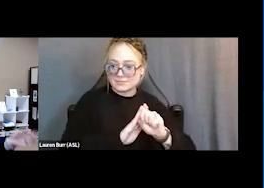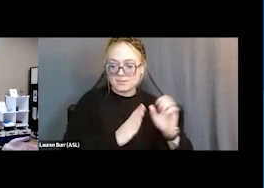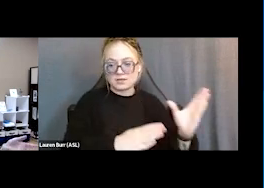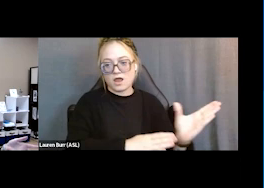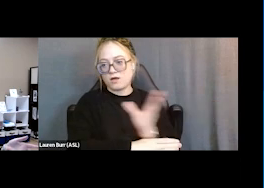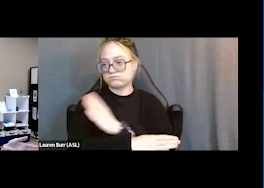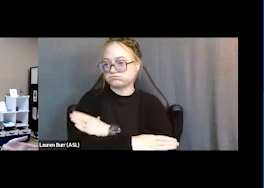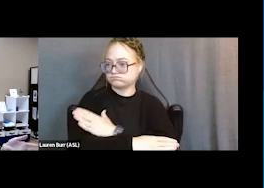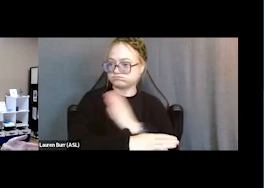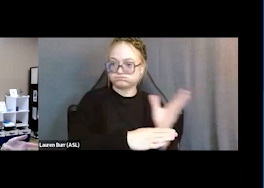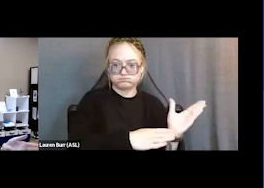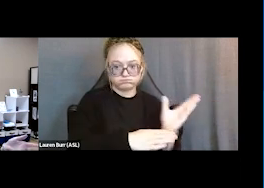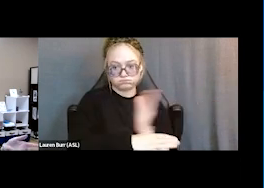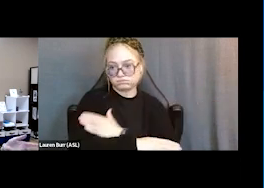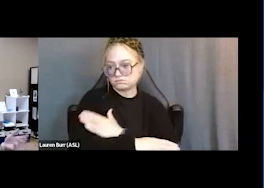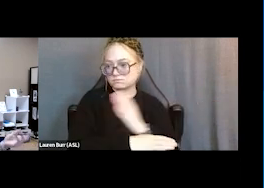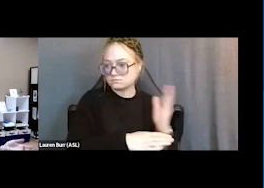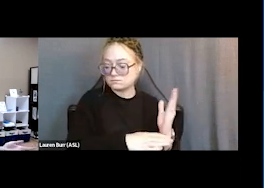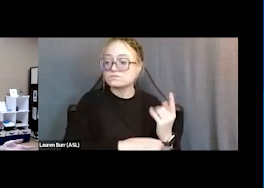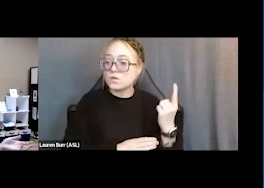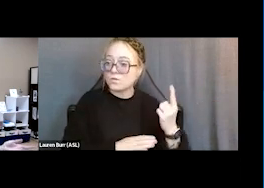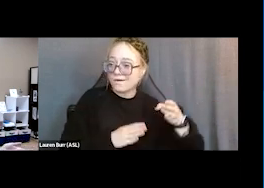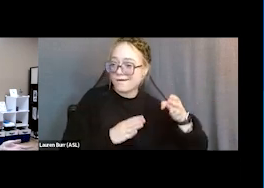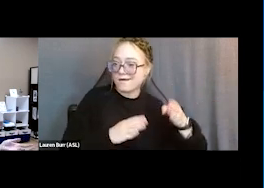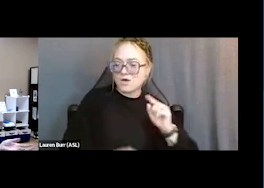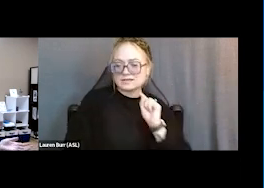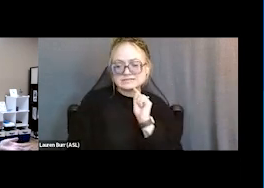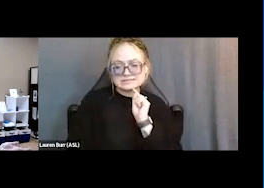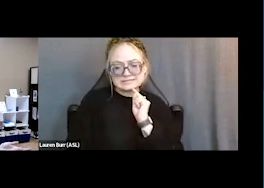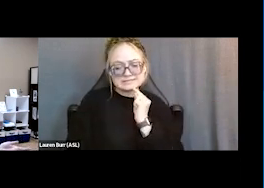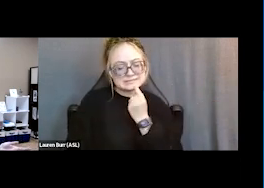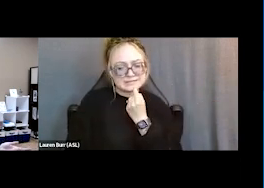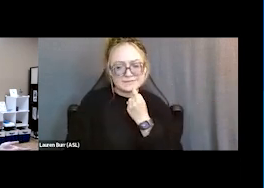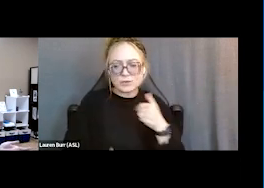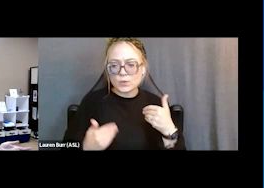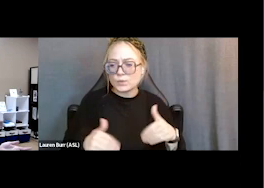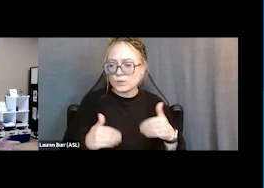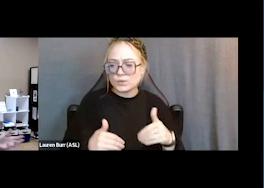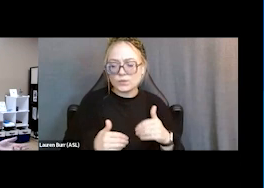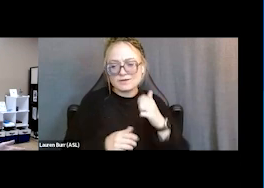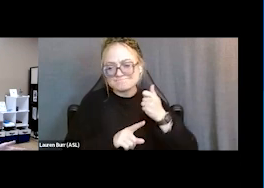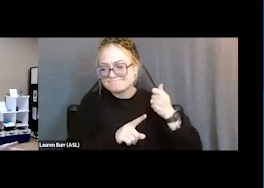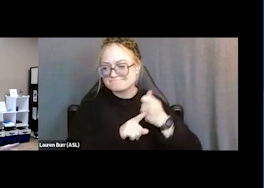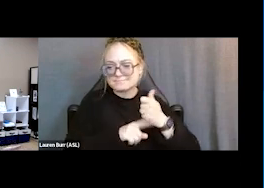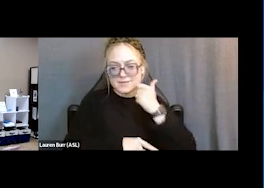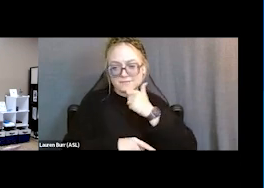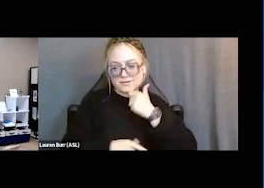At one end we have people that experience severe and debilitating symptoms, and usually that's part of a,